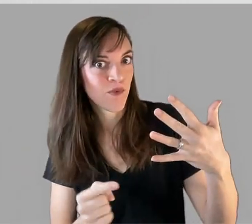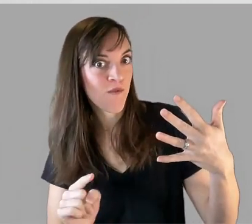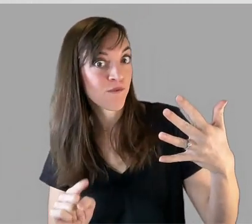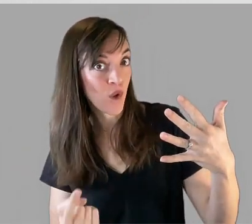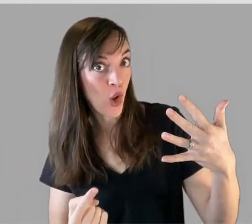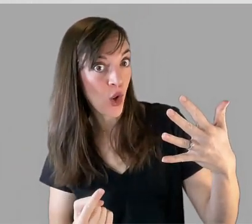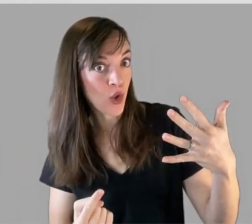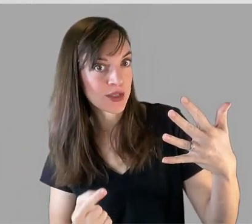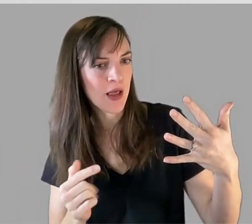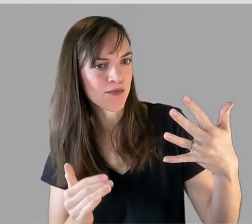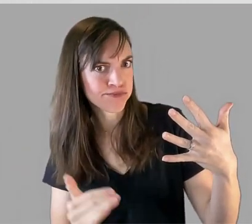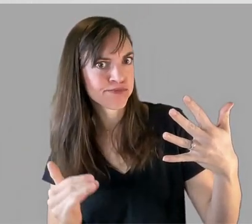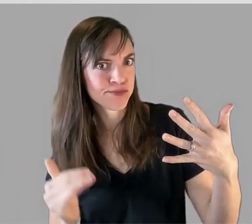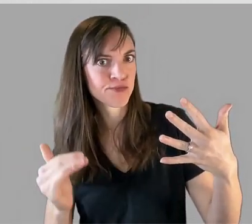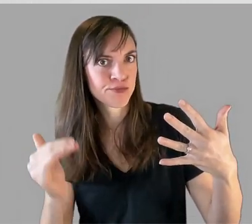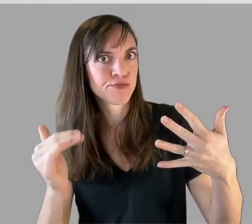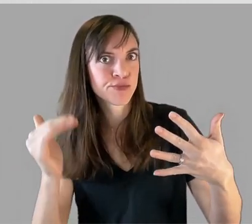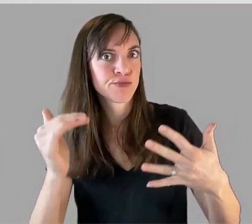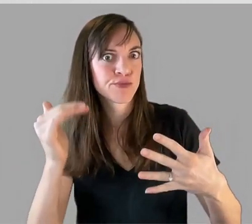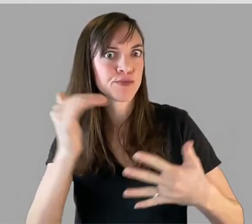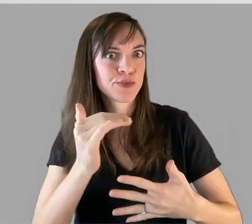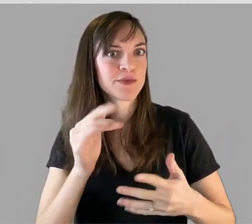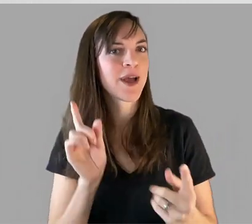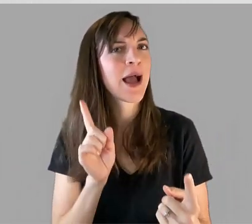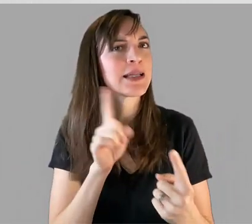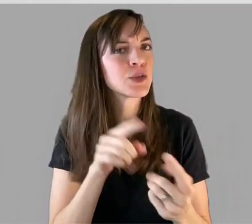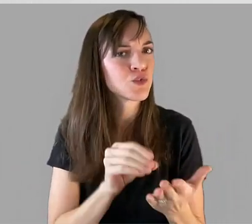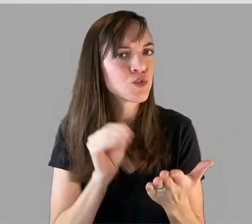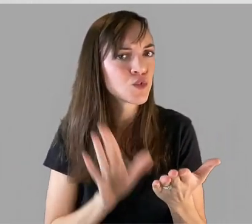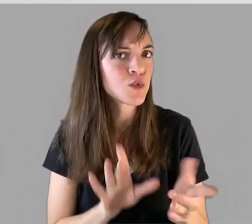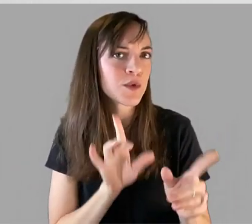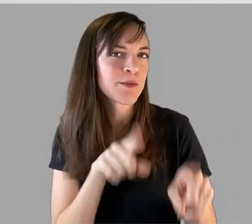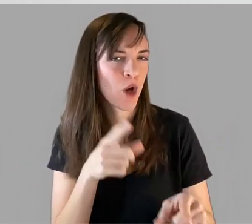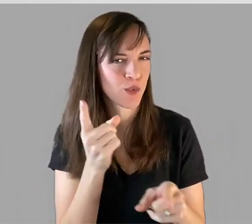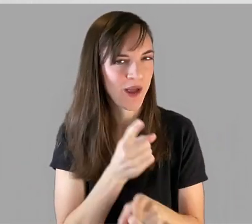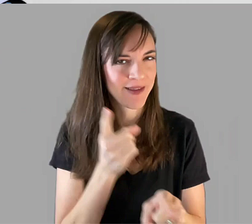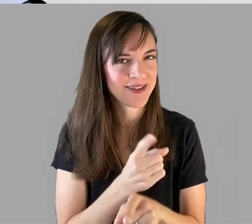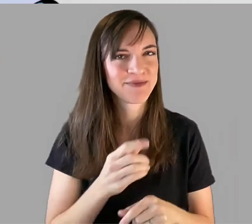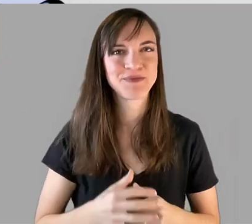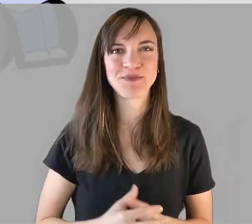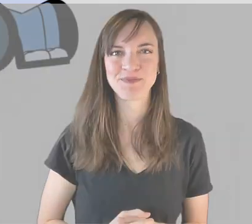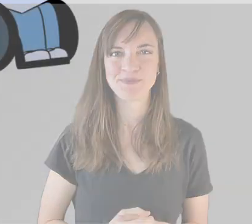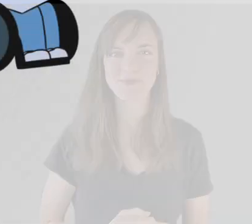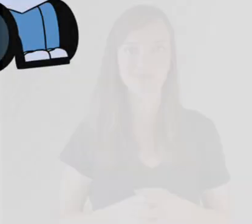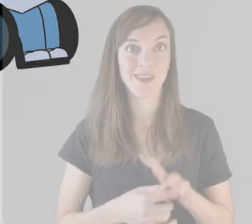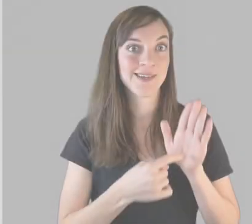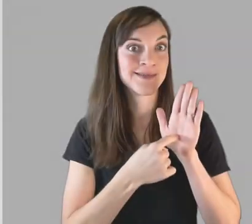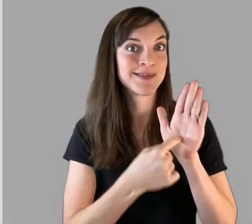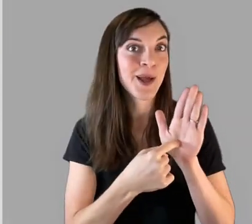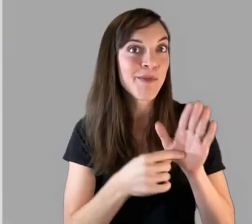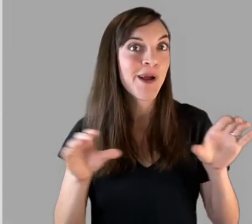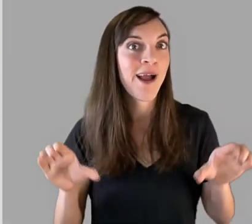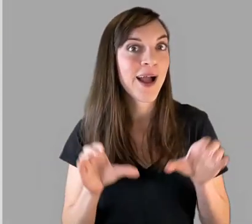Use the least intrusive prompt first and progress to more intrusive prompts until the learner responds correctly.